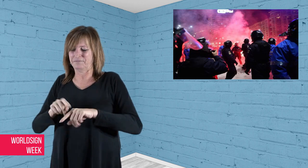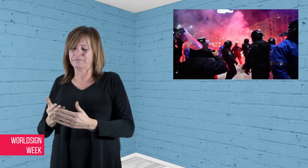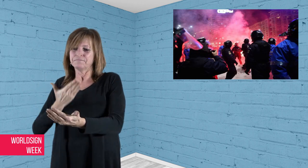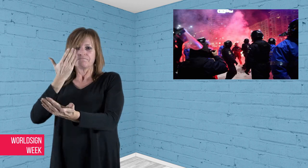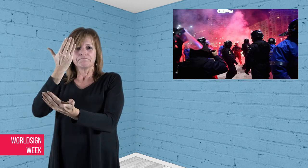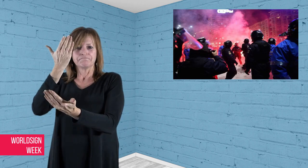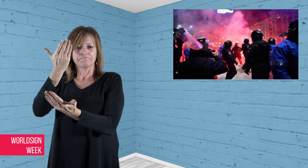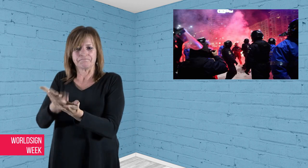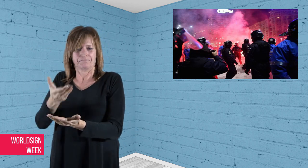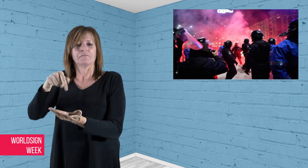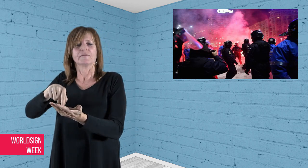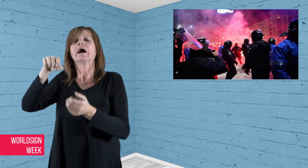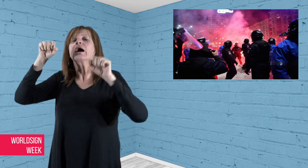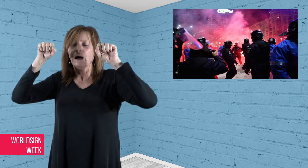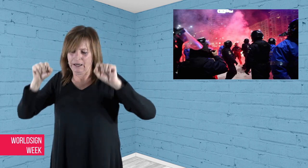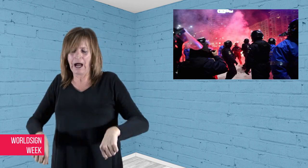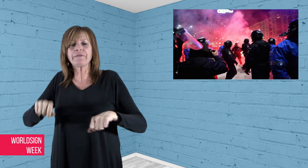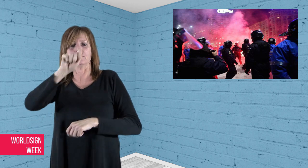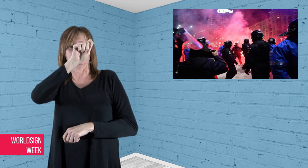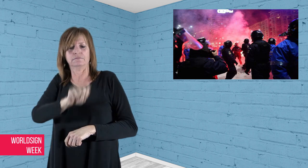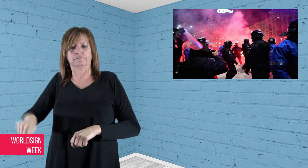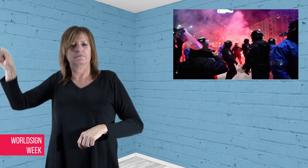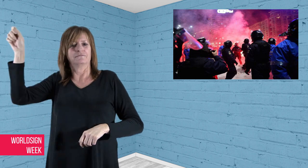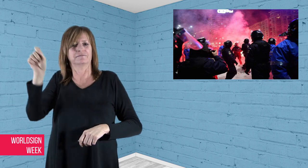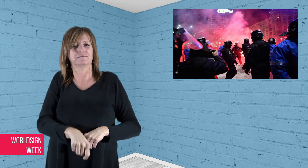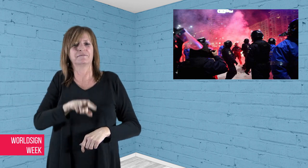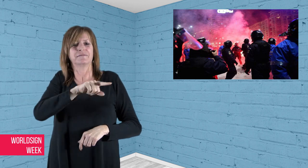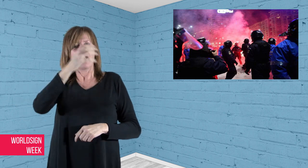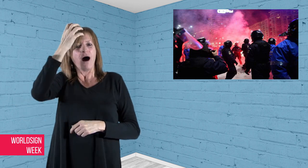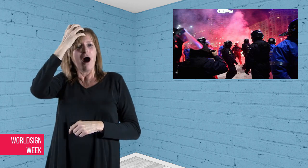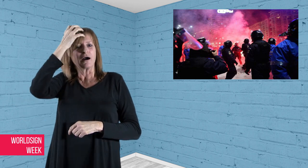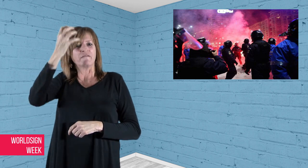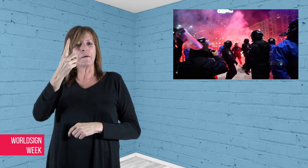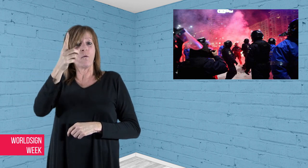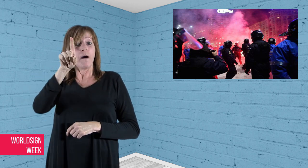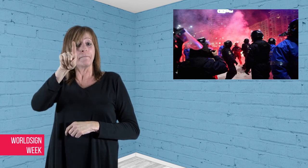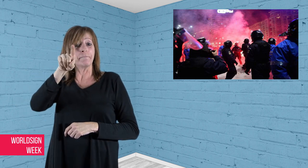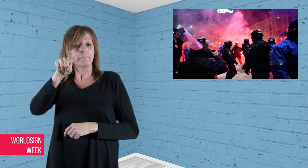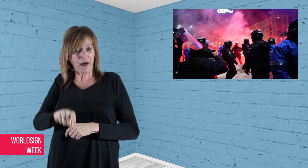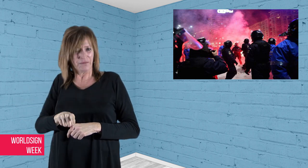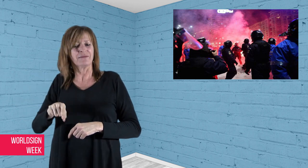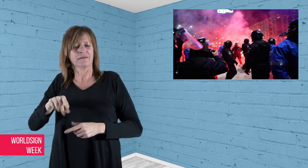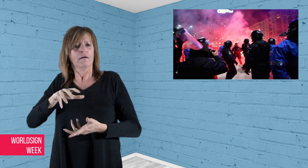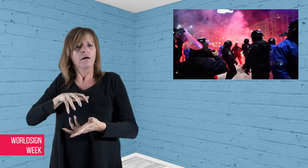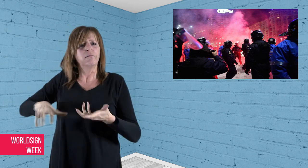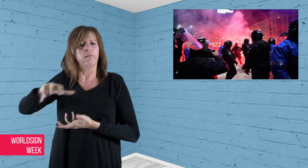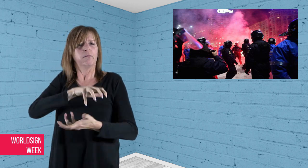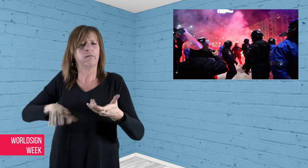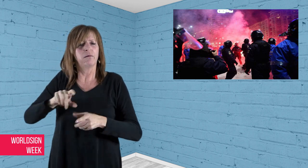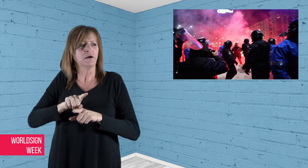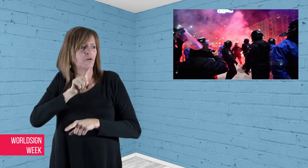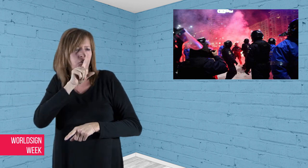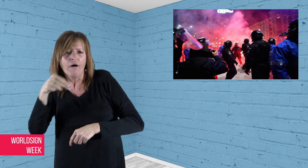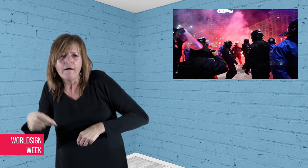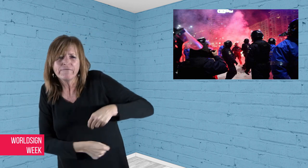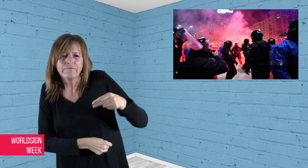month-old government to ease anti-corruption laws and protect